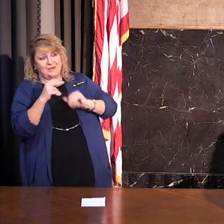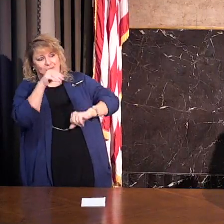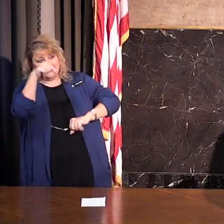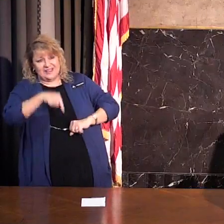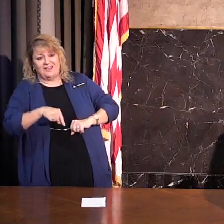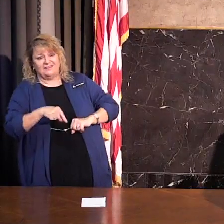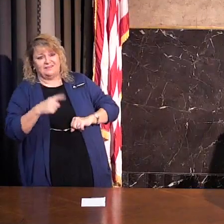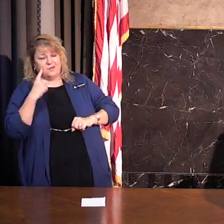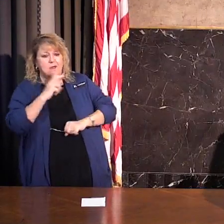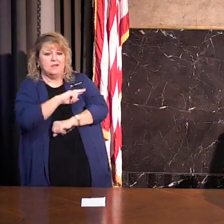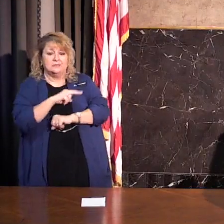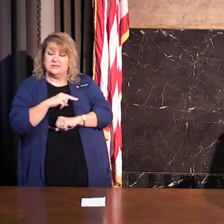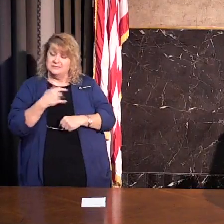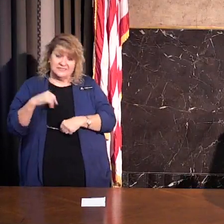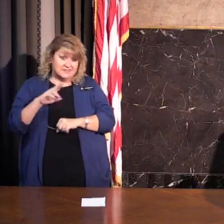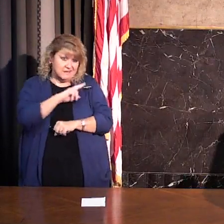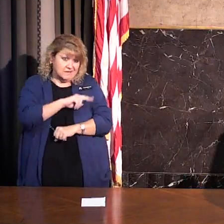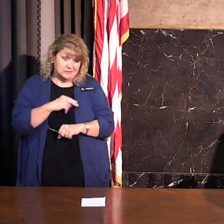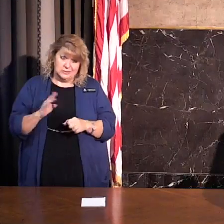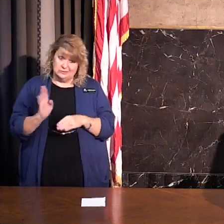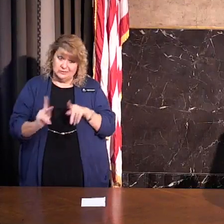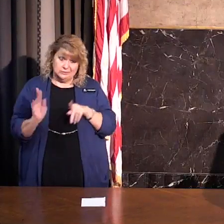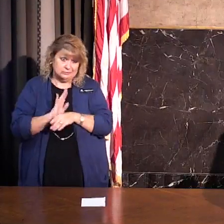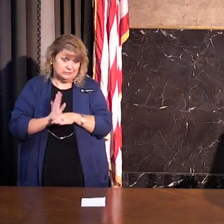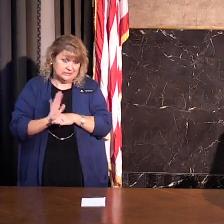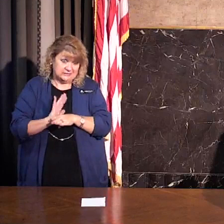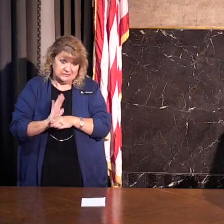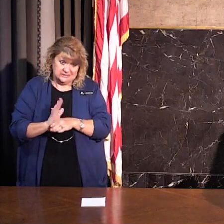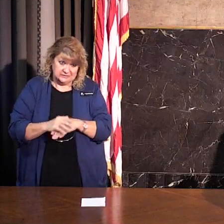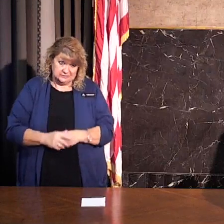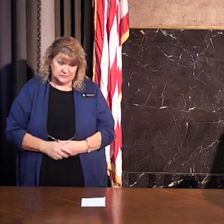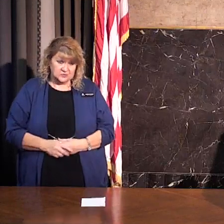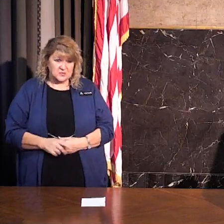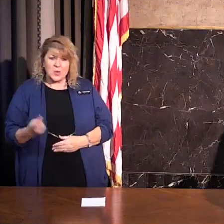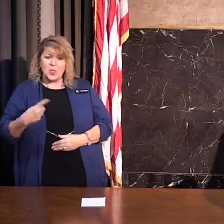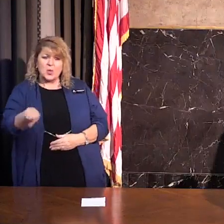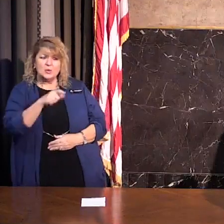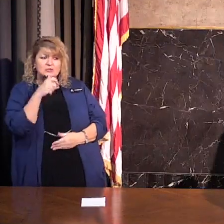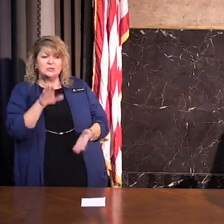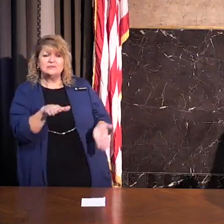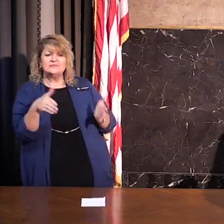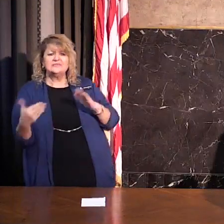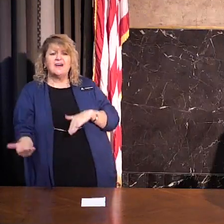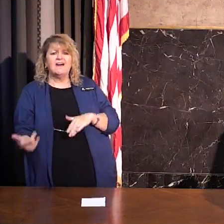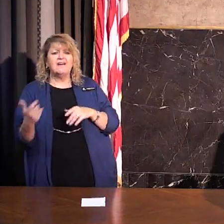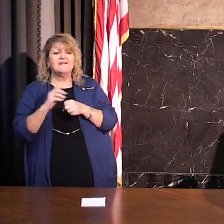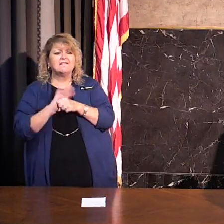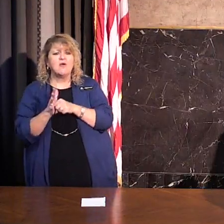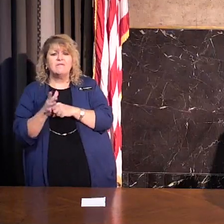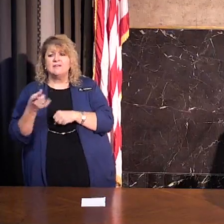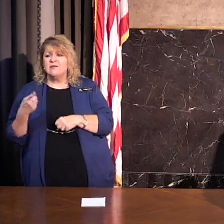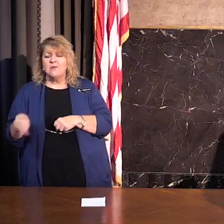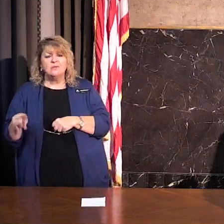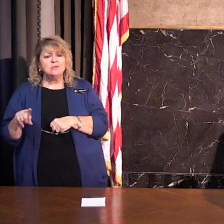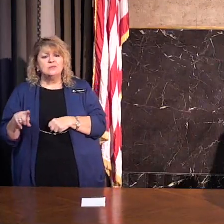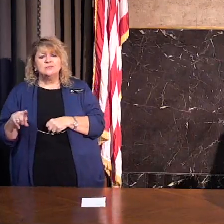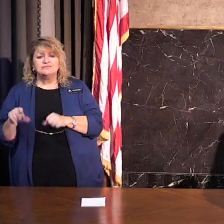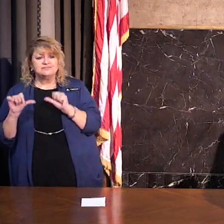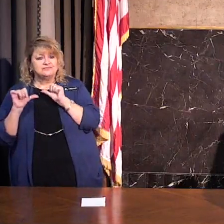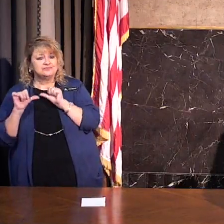I'll tell you. the the death